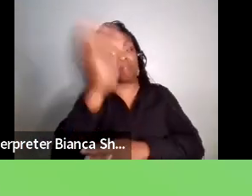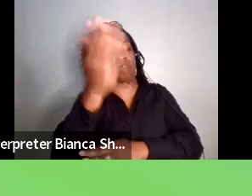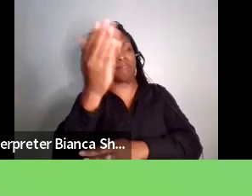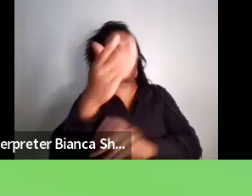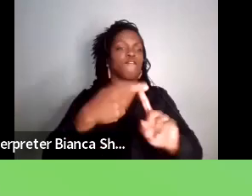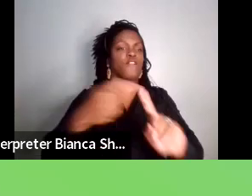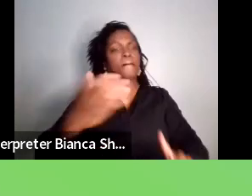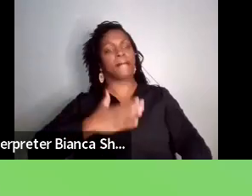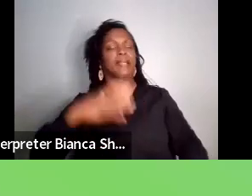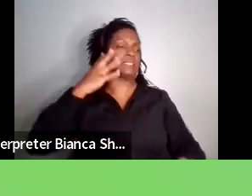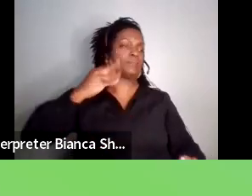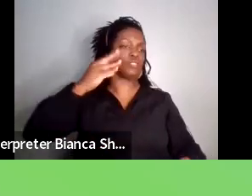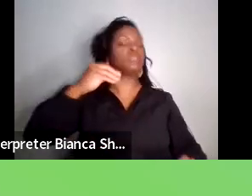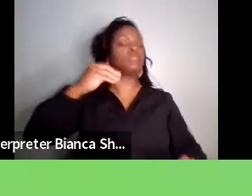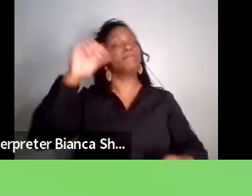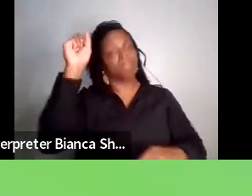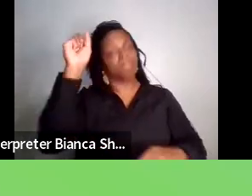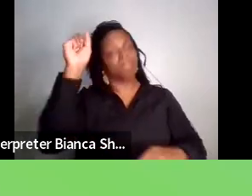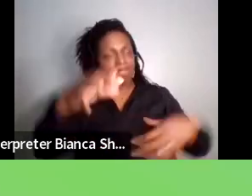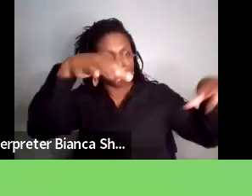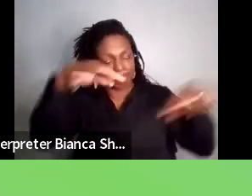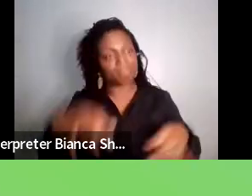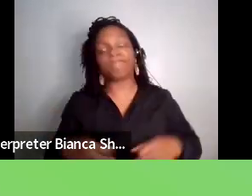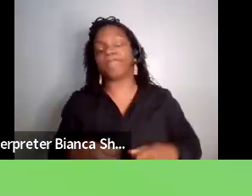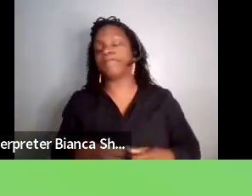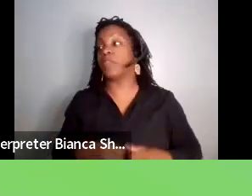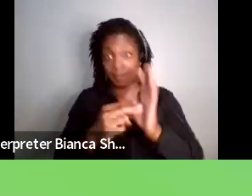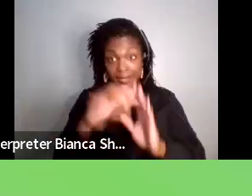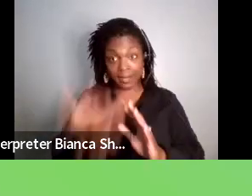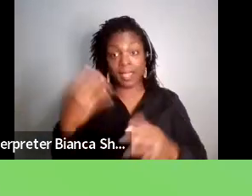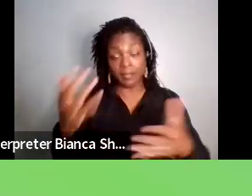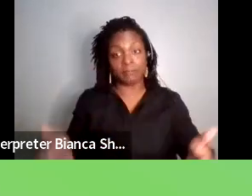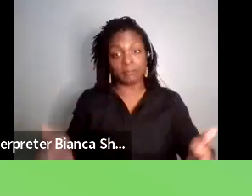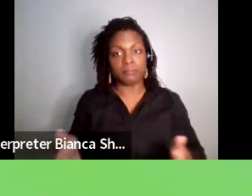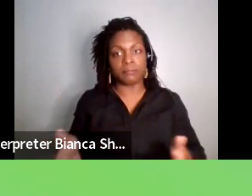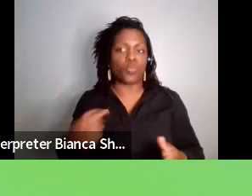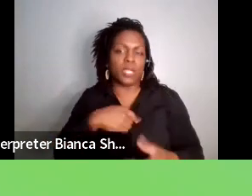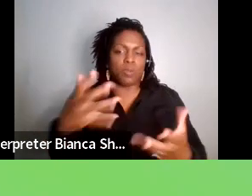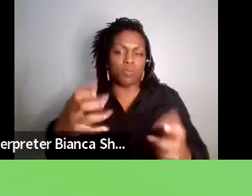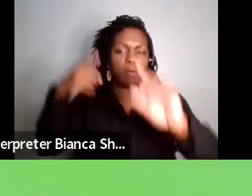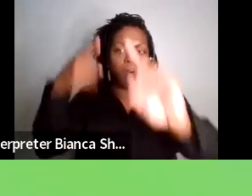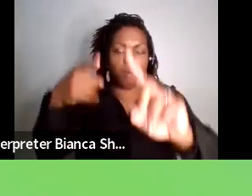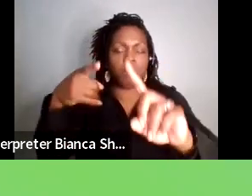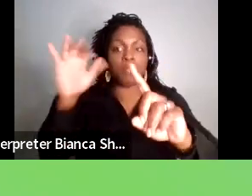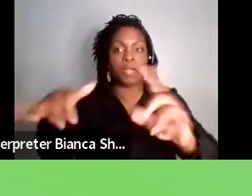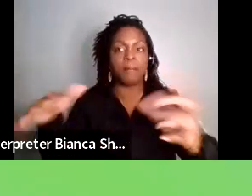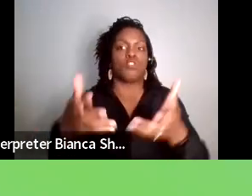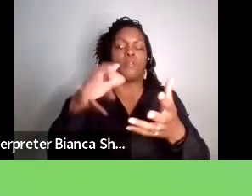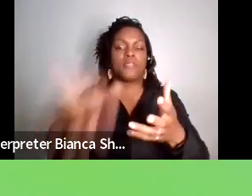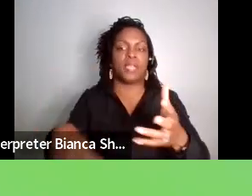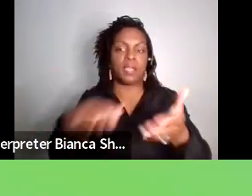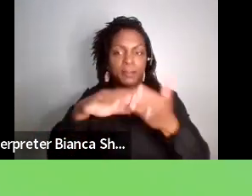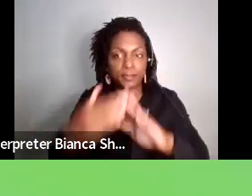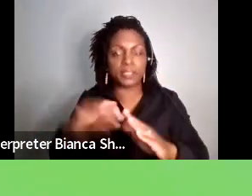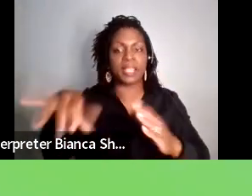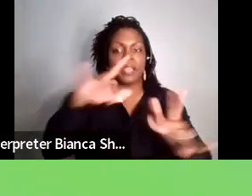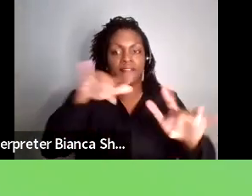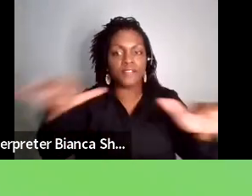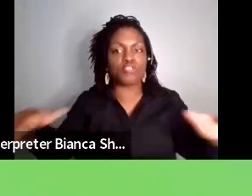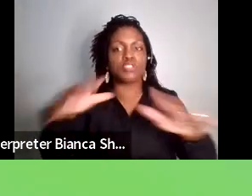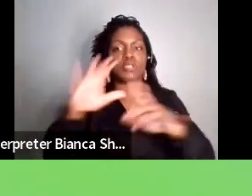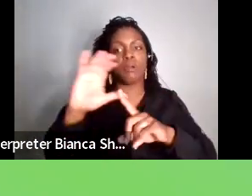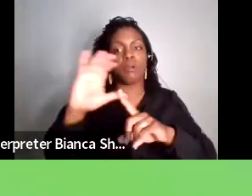But really the key principles are to promote that and that disability community that divers that diversity culture, and pride.